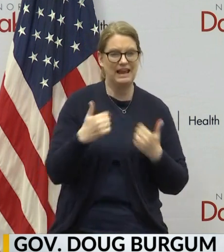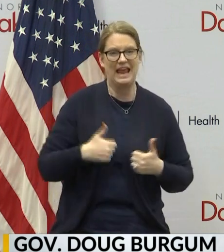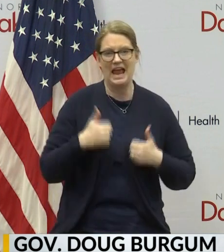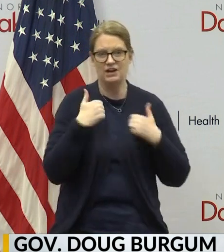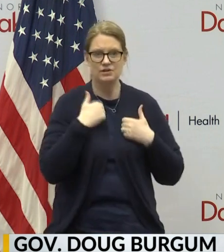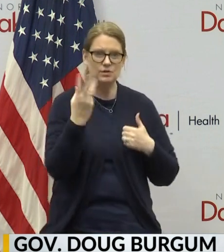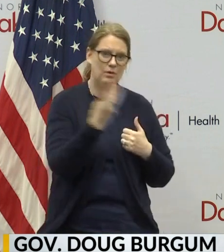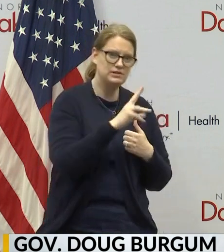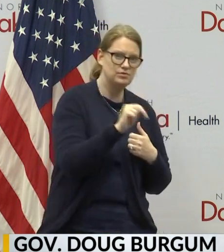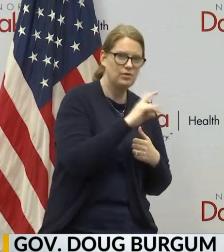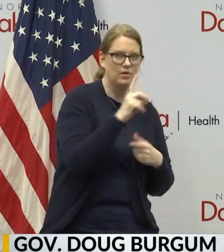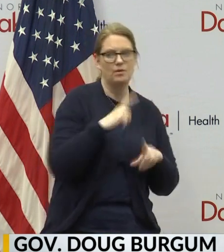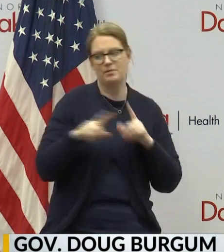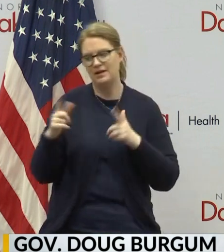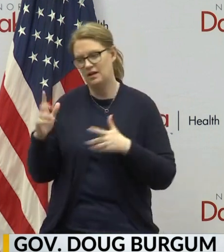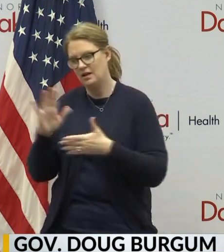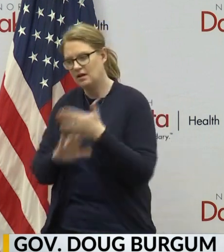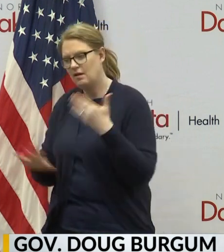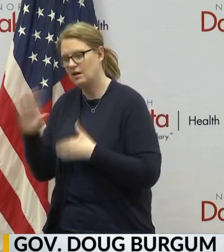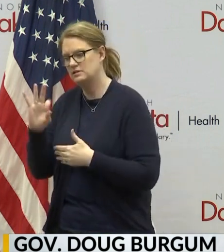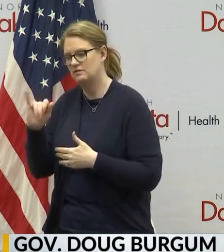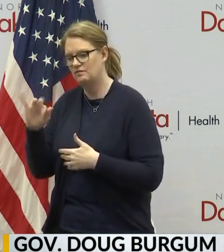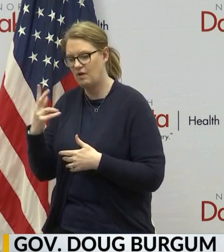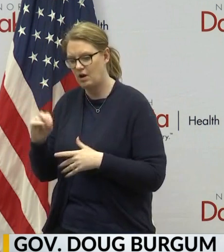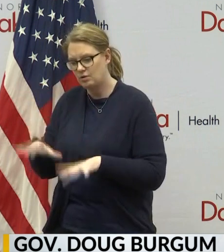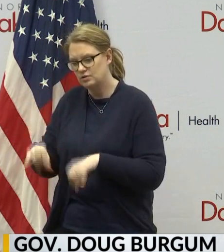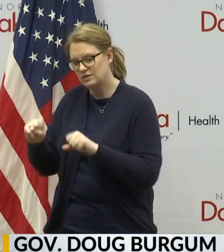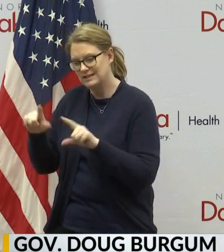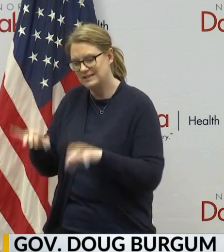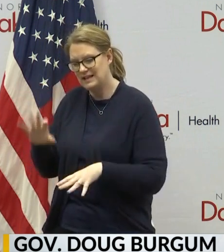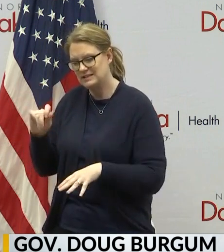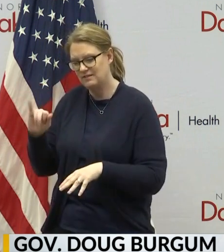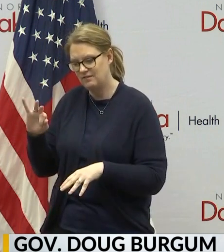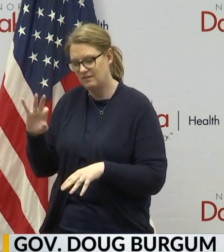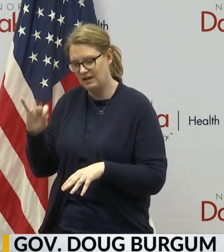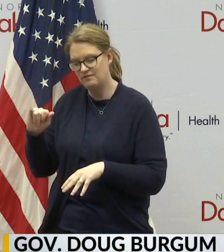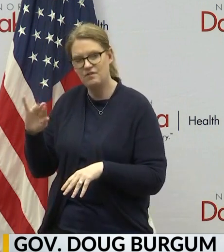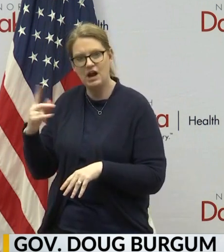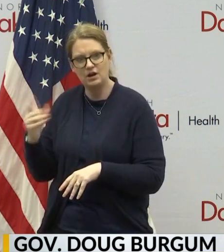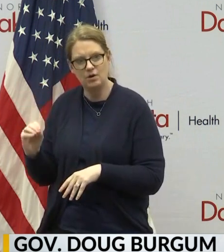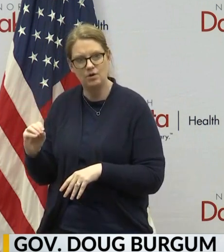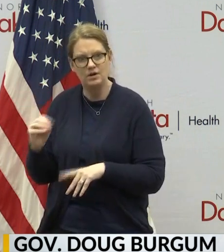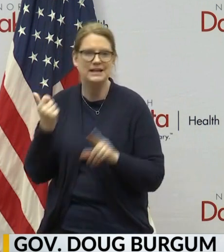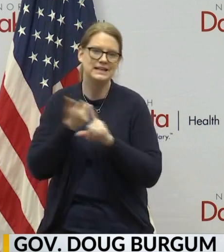ADDRESS. SO IF THEY LIVED IN WESTERN